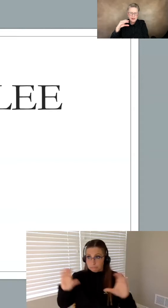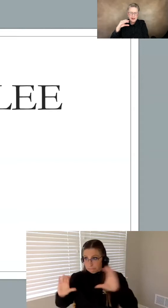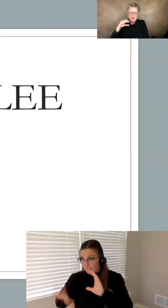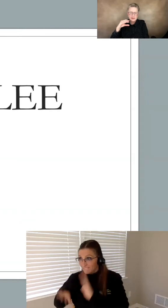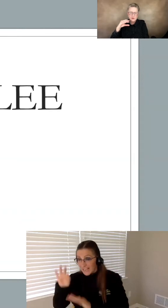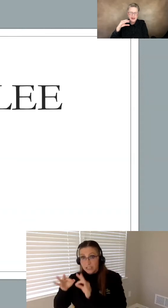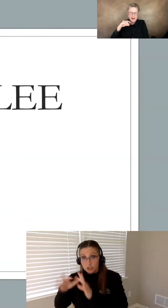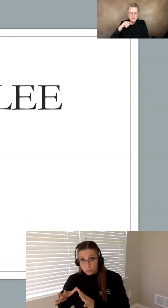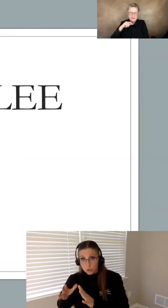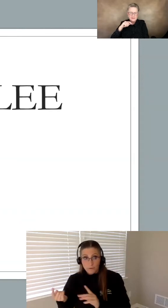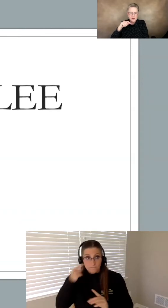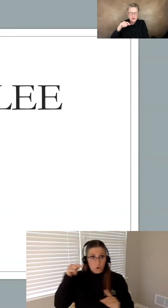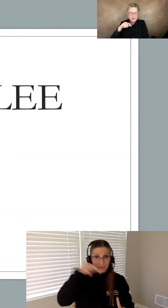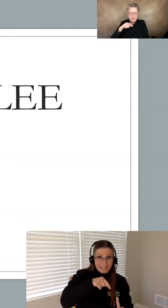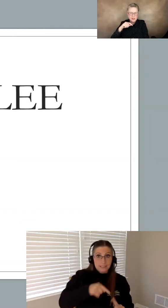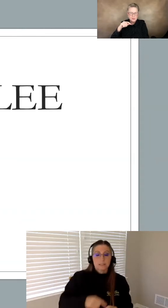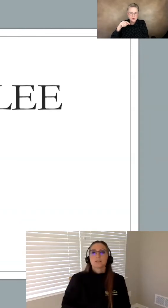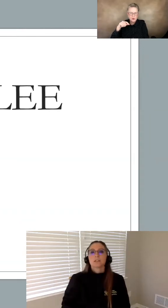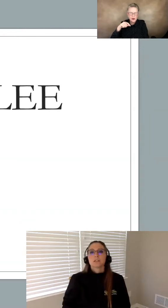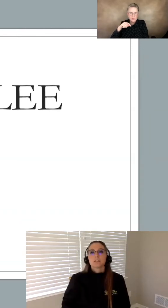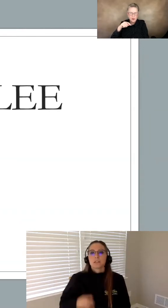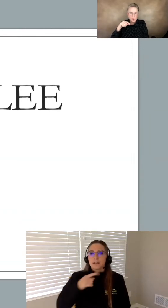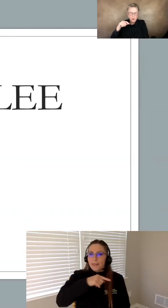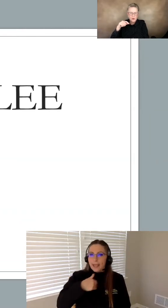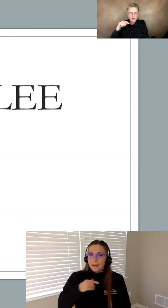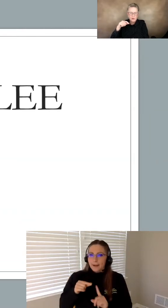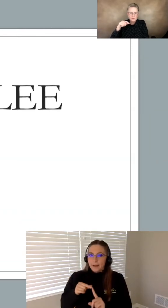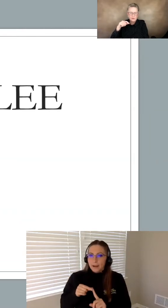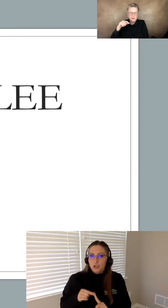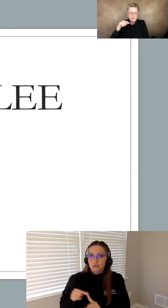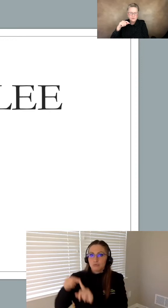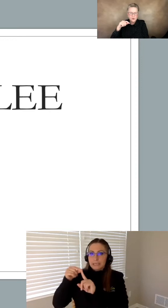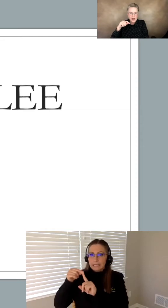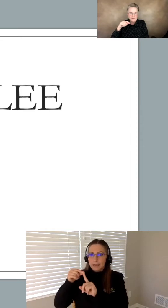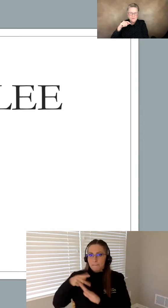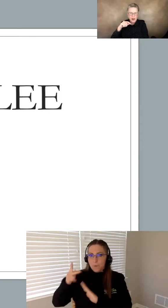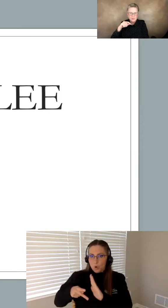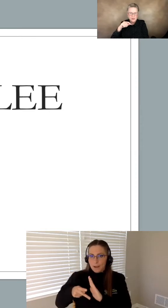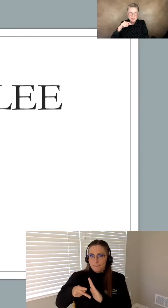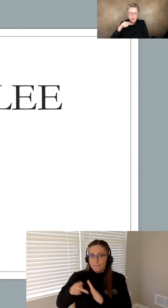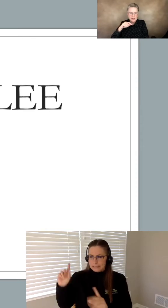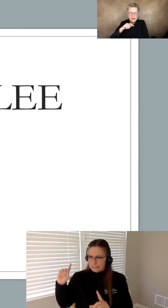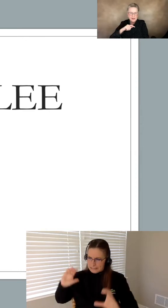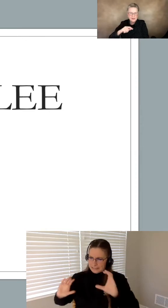and so they had this very unique program, where they would try to find people and listen